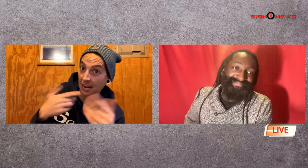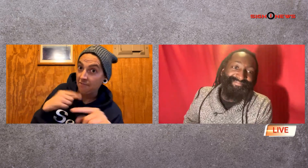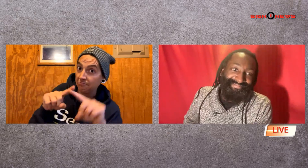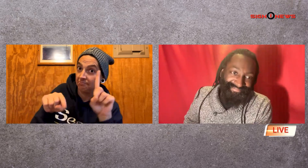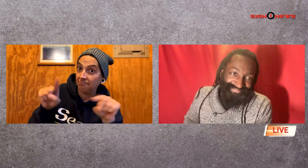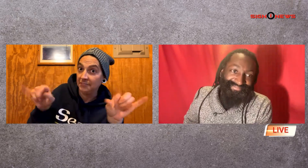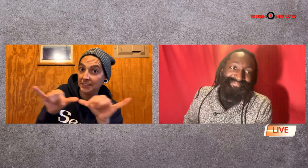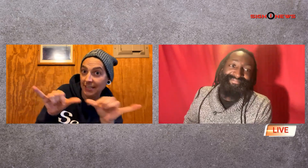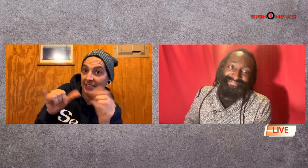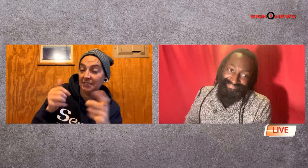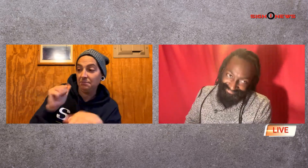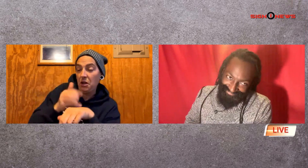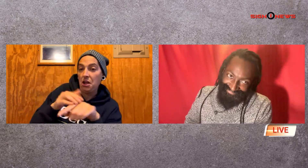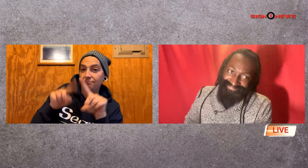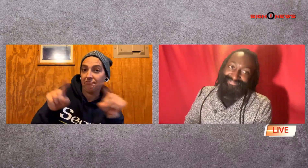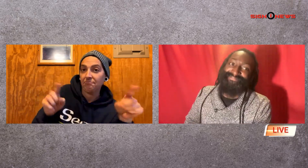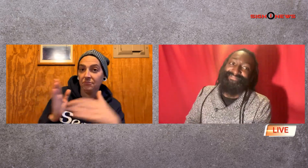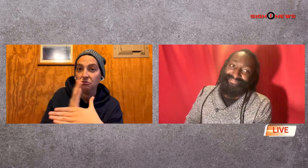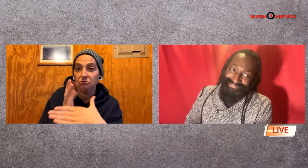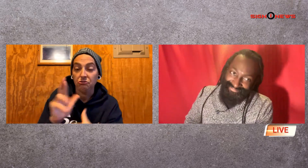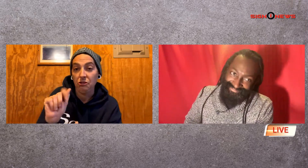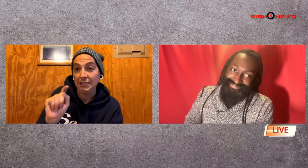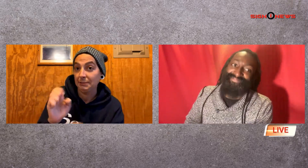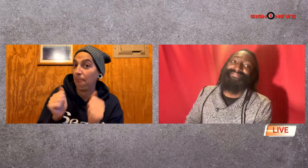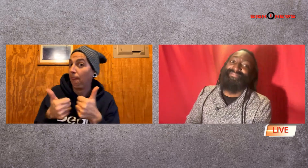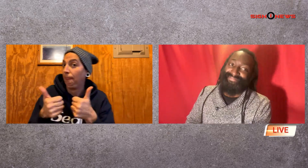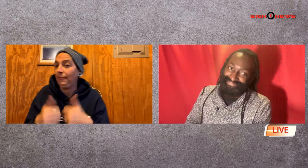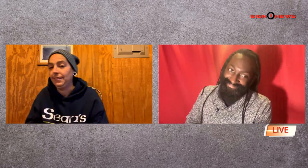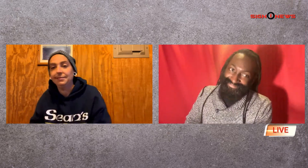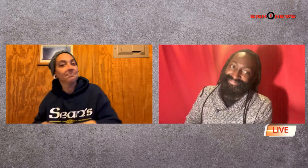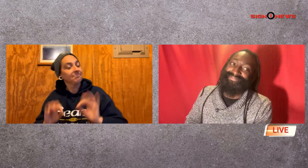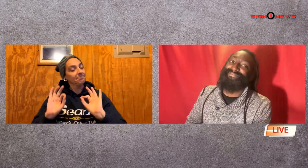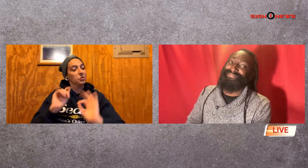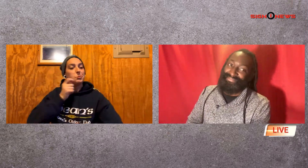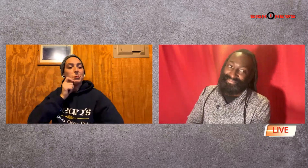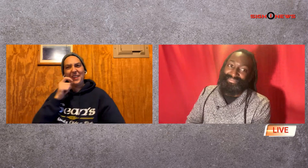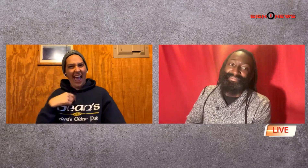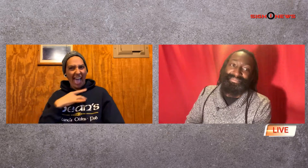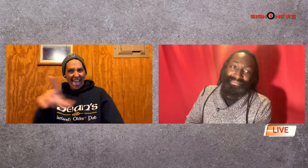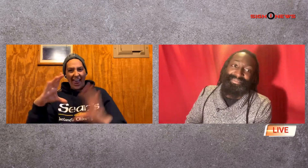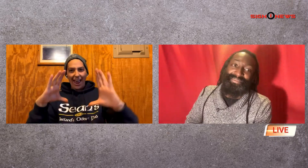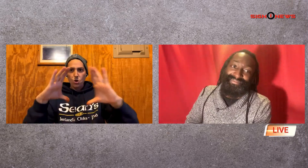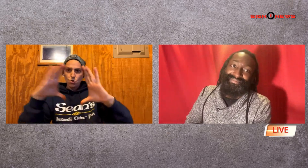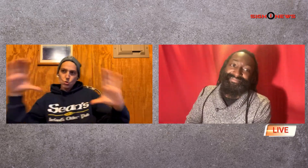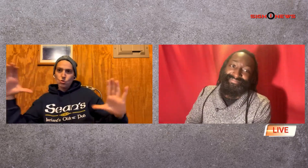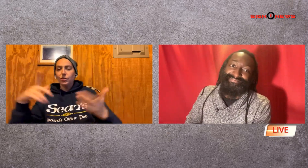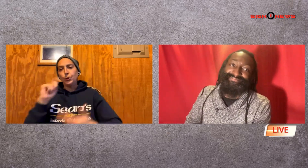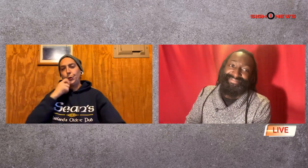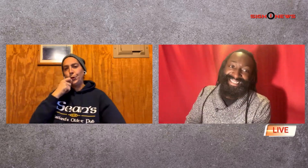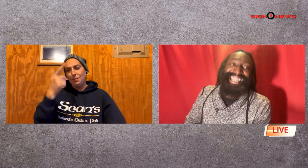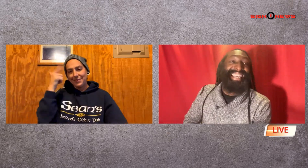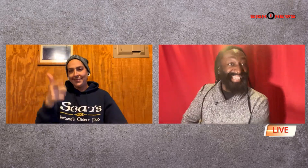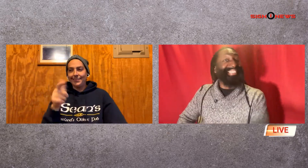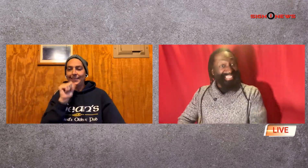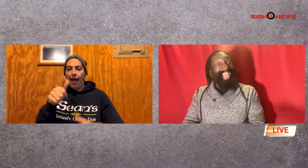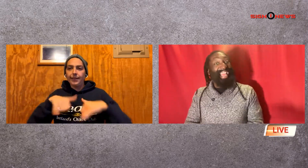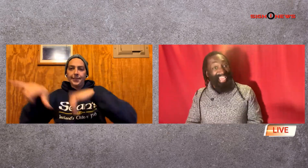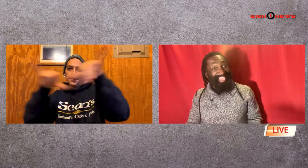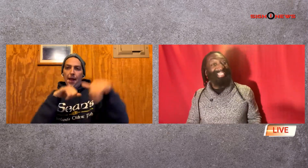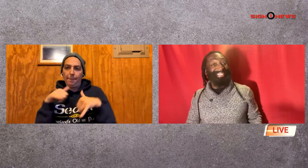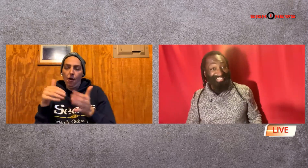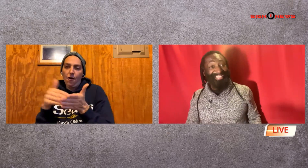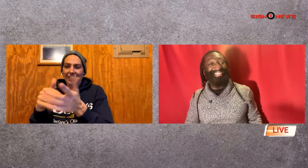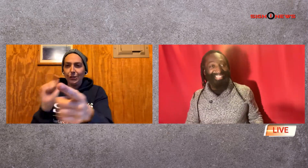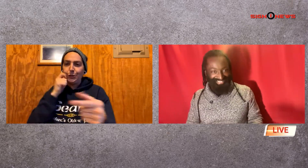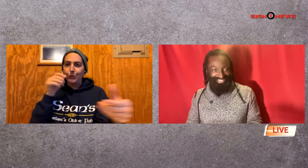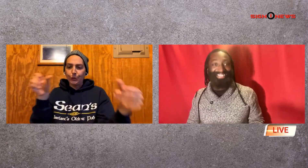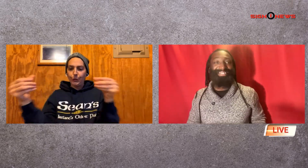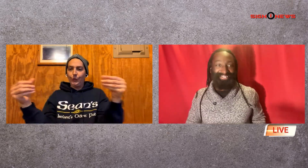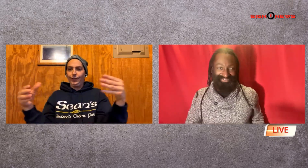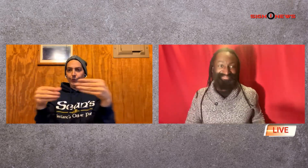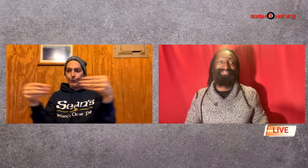different sizes that's pretty cool I like that you don't often see that different sizes